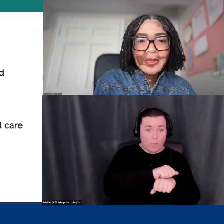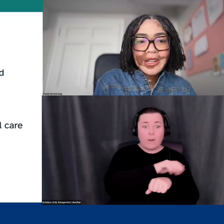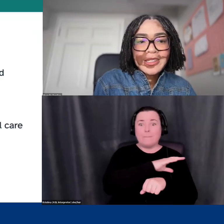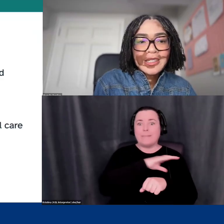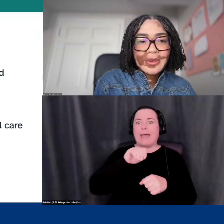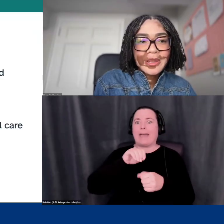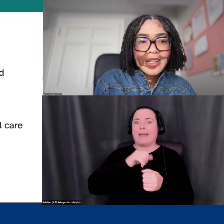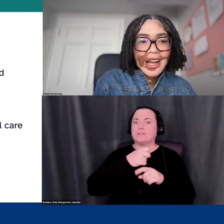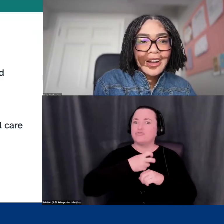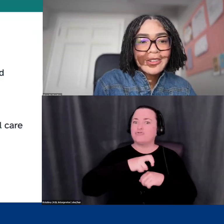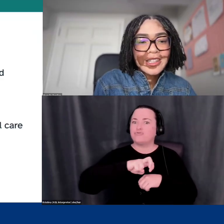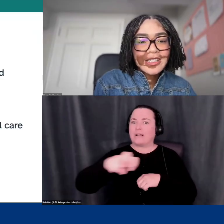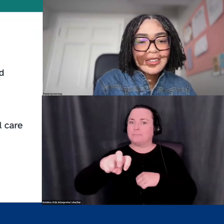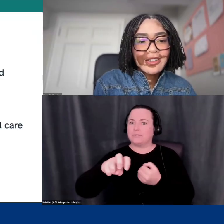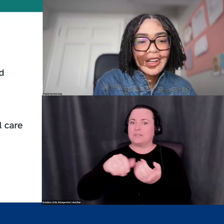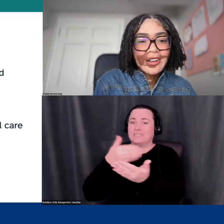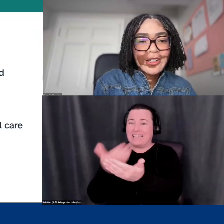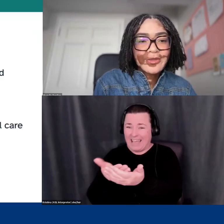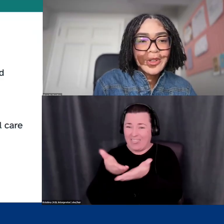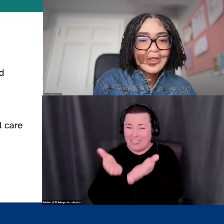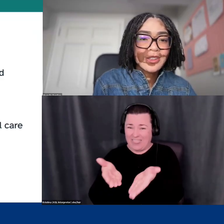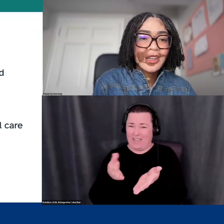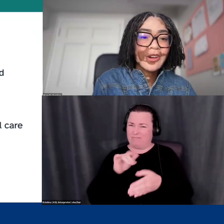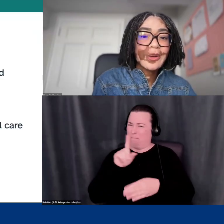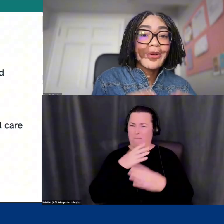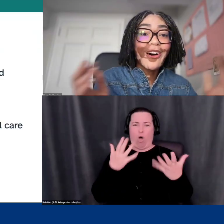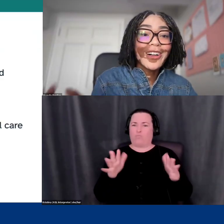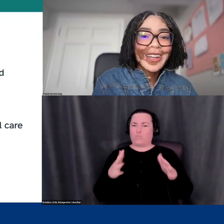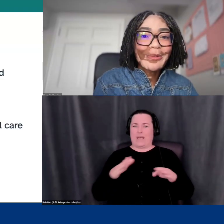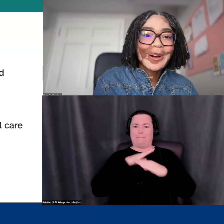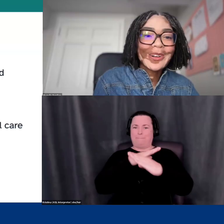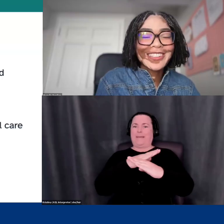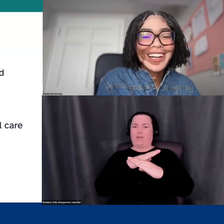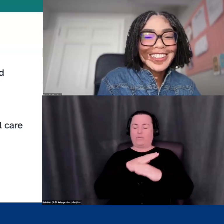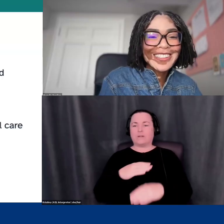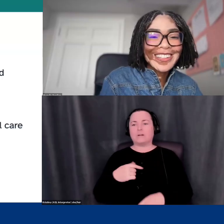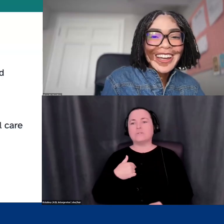we think about accessibility, I always like to encourage folks to think very broadly about it's not just